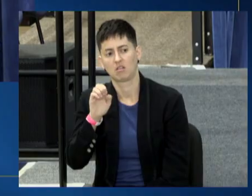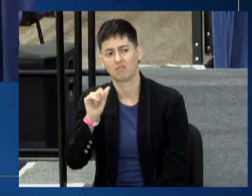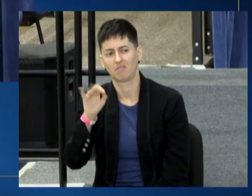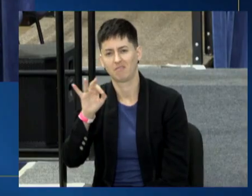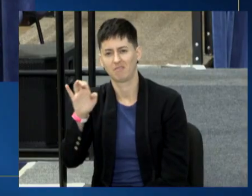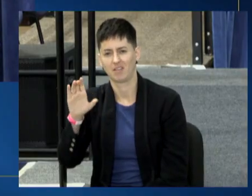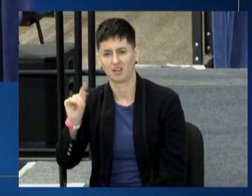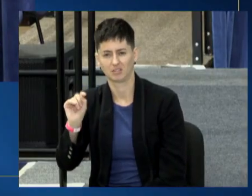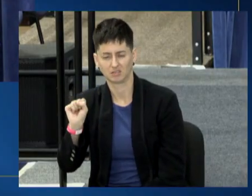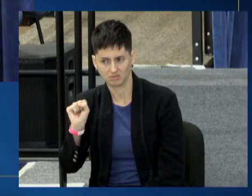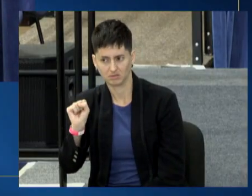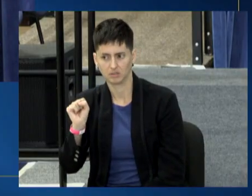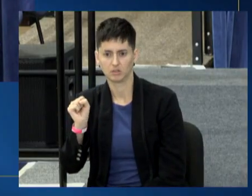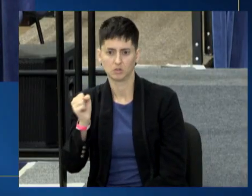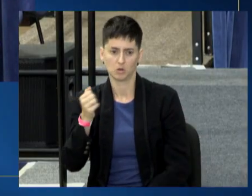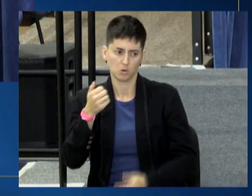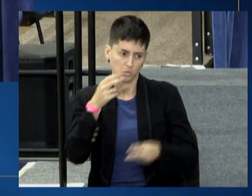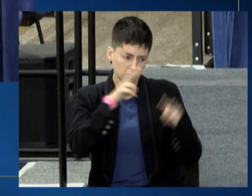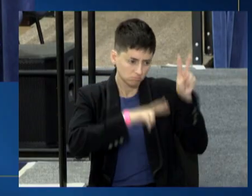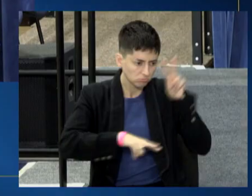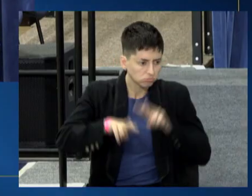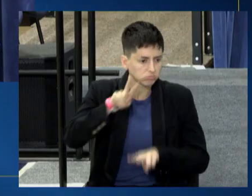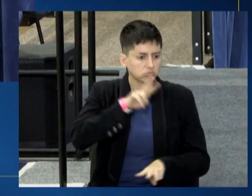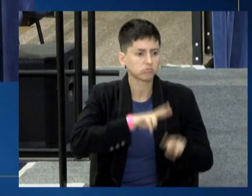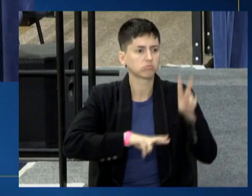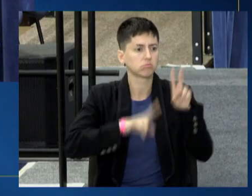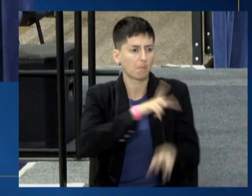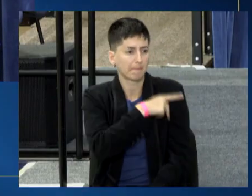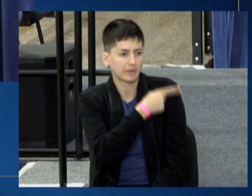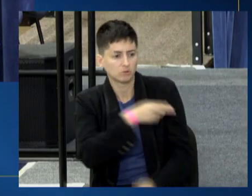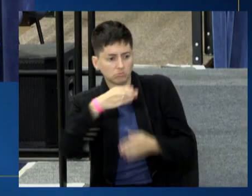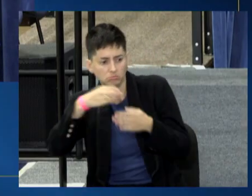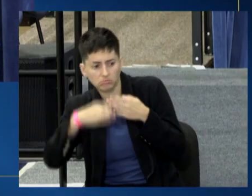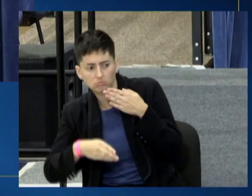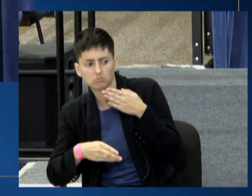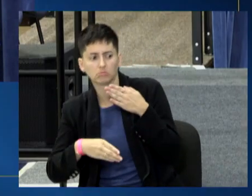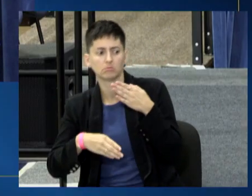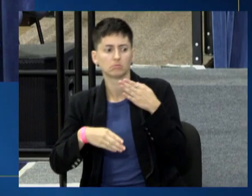outcomes, wearable devices, and other digital health technologies can -- that can help us